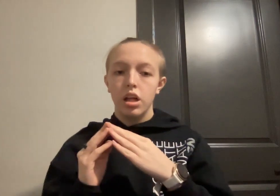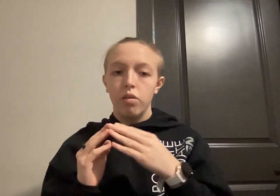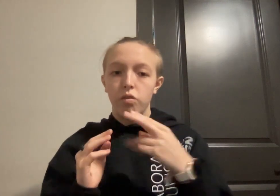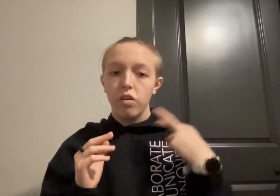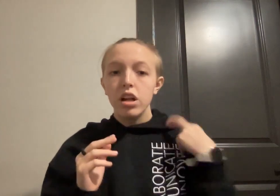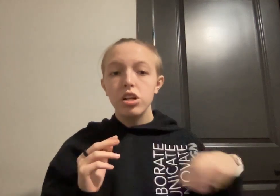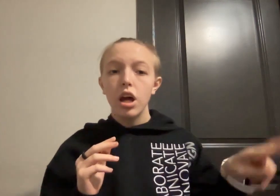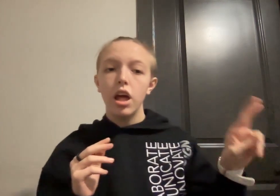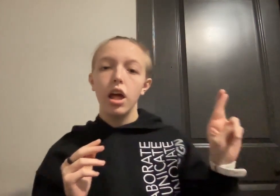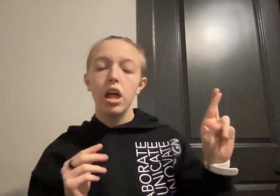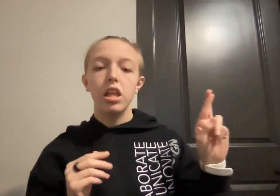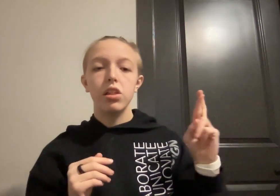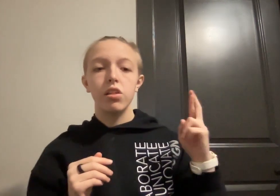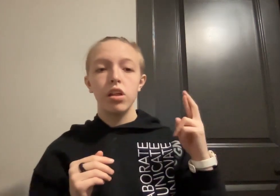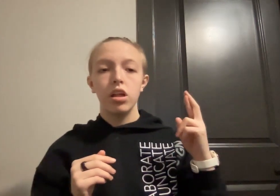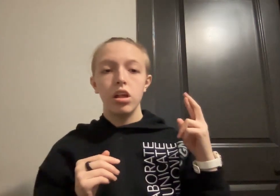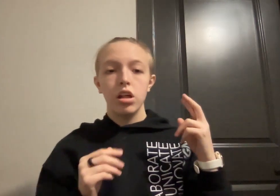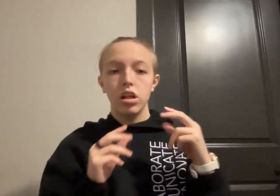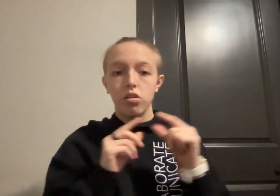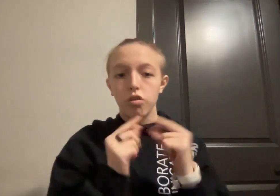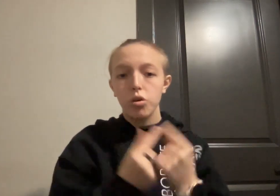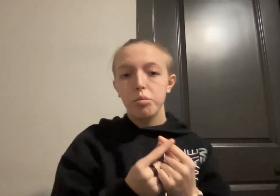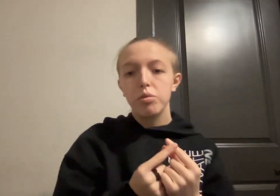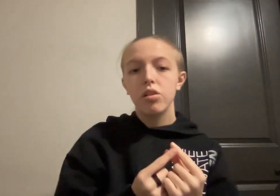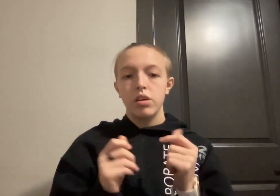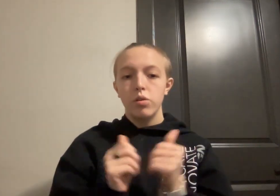religious groups,